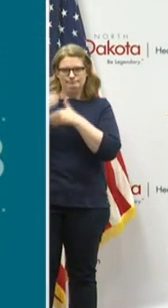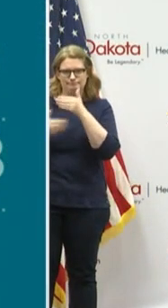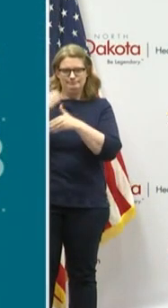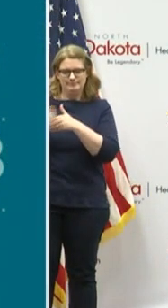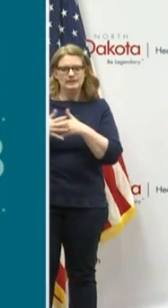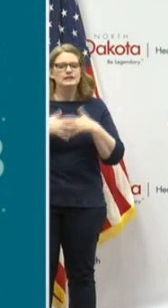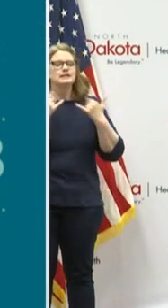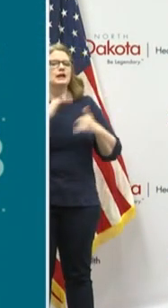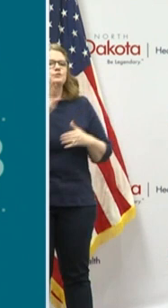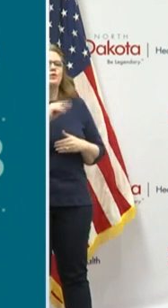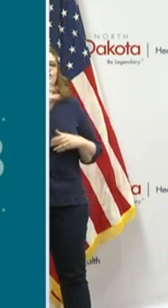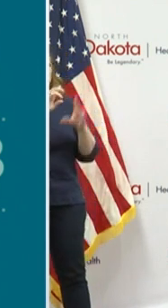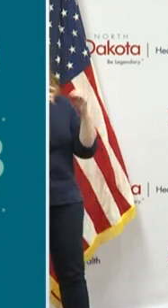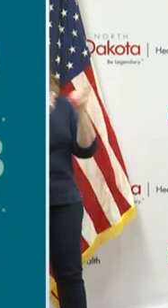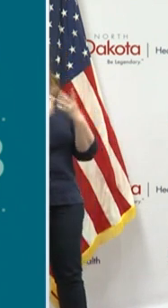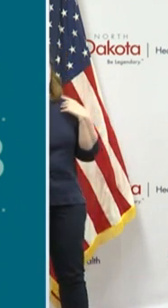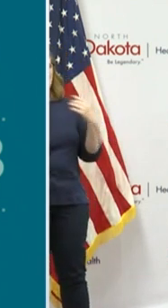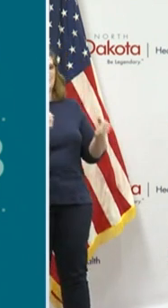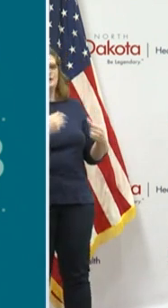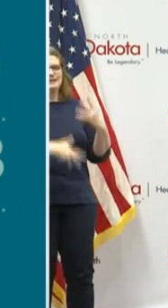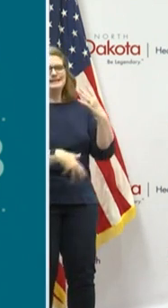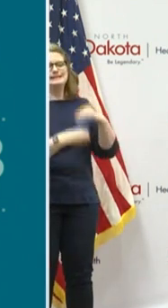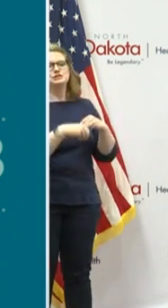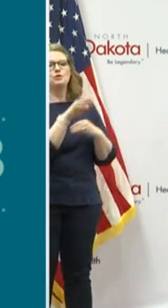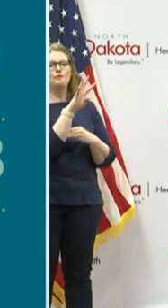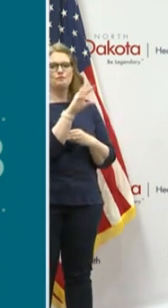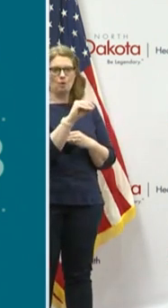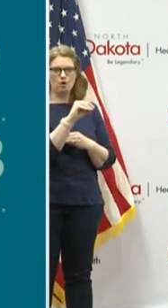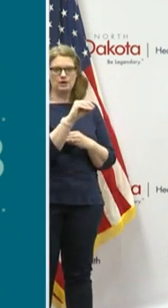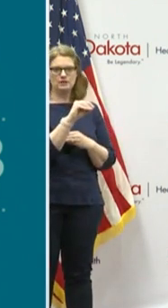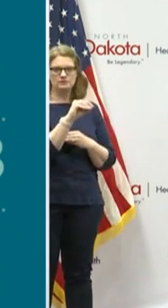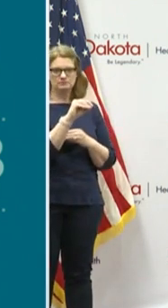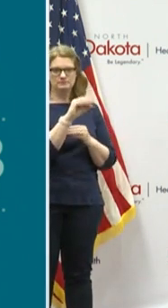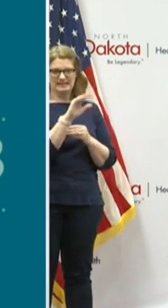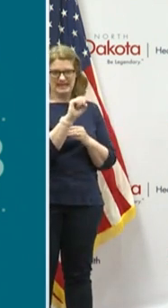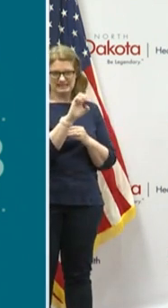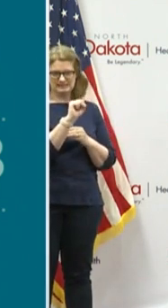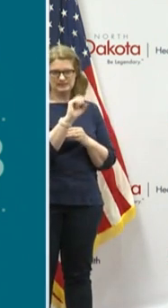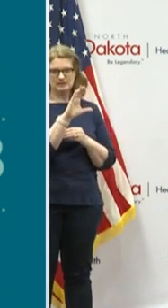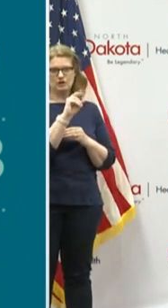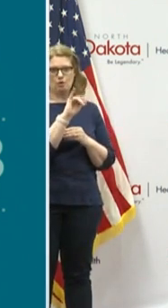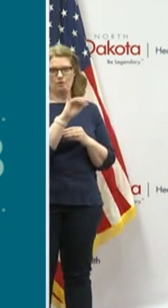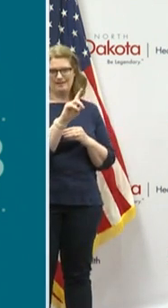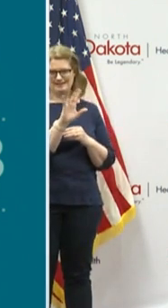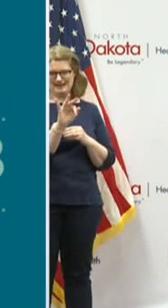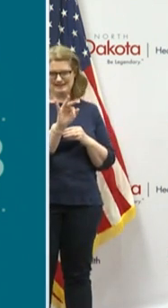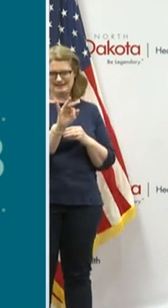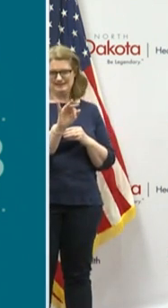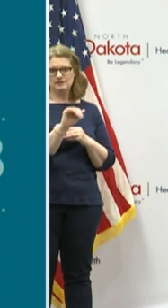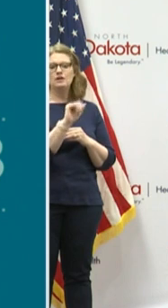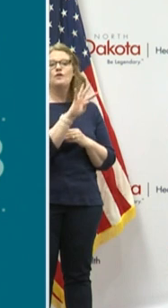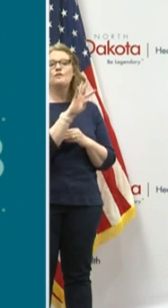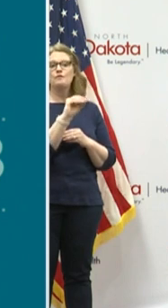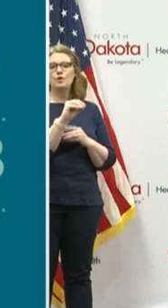NEWS, ON THE NUMBERS, WE COMPLETED RECORD NUMBER OF TESTS YESTERDAY.